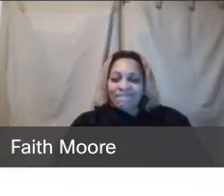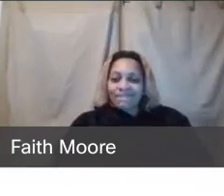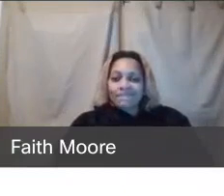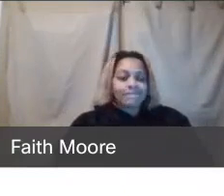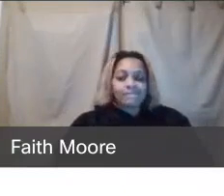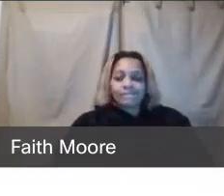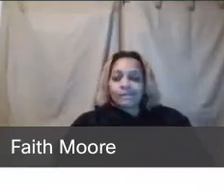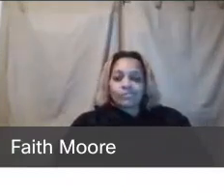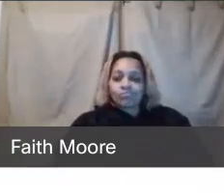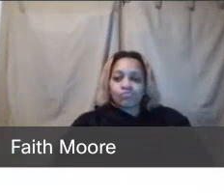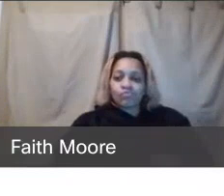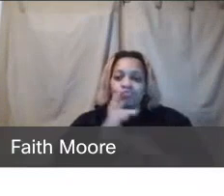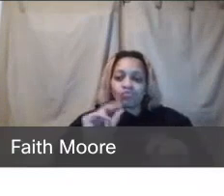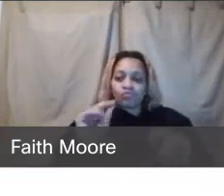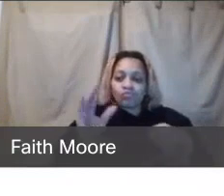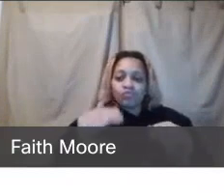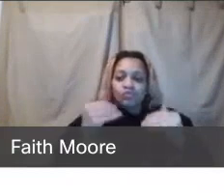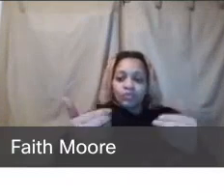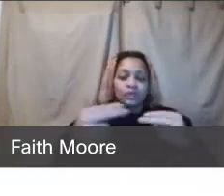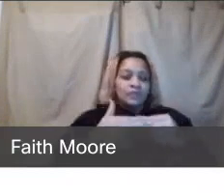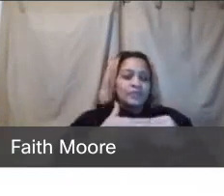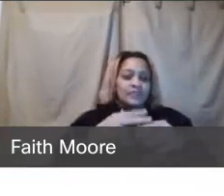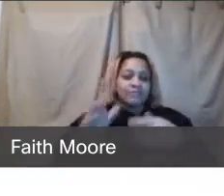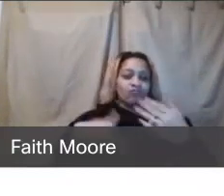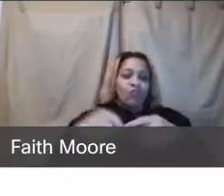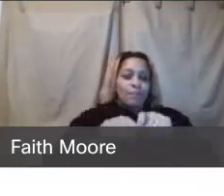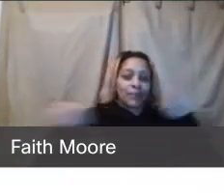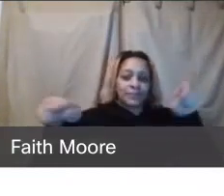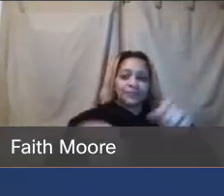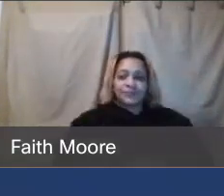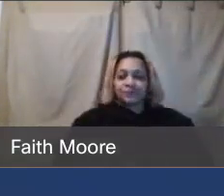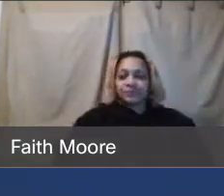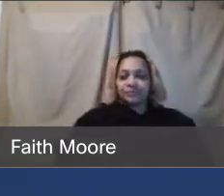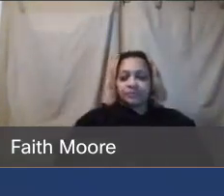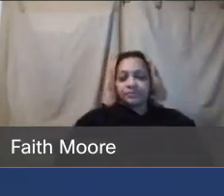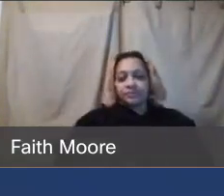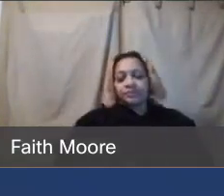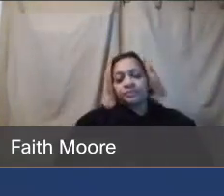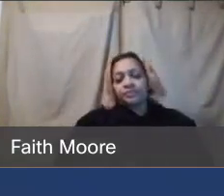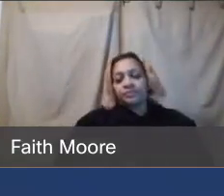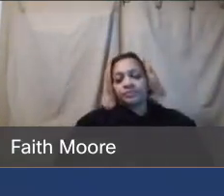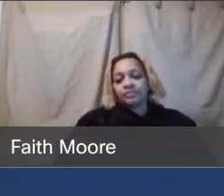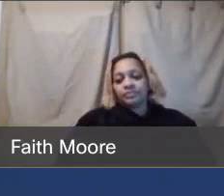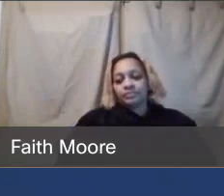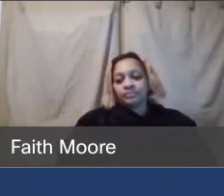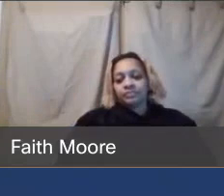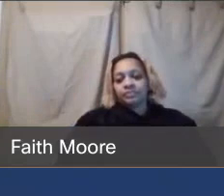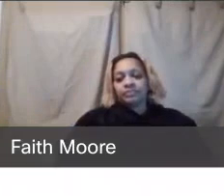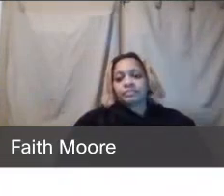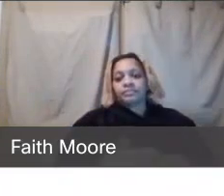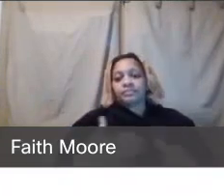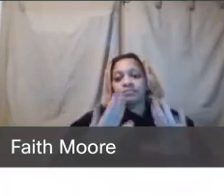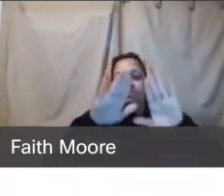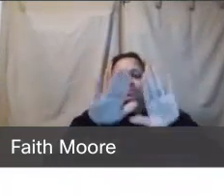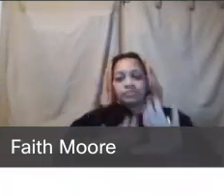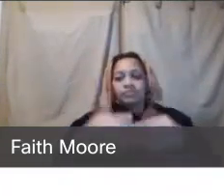I'm going to do the next slide and start wrapping up. Great. Thank you. I'm in the next.